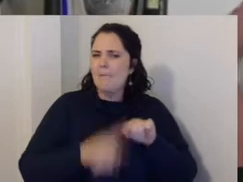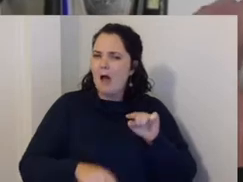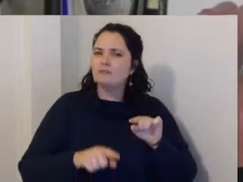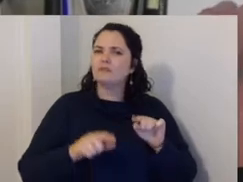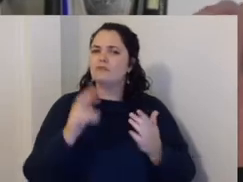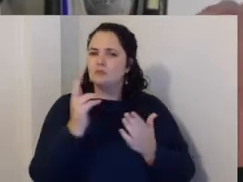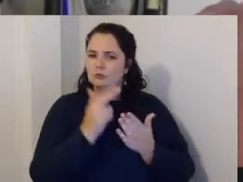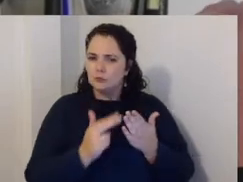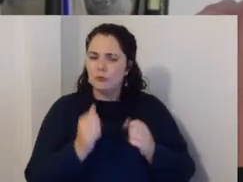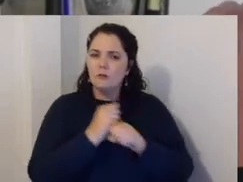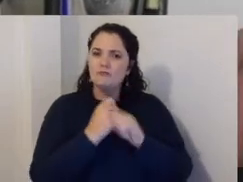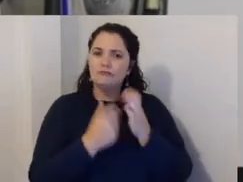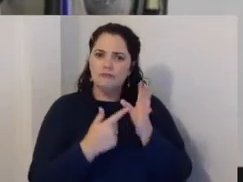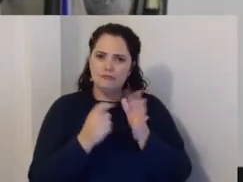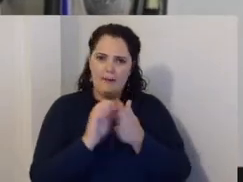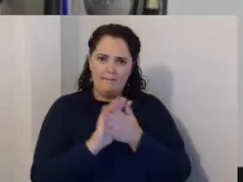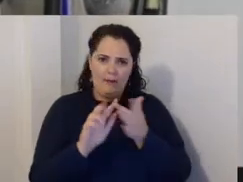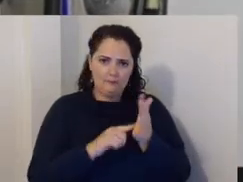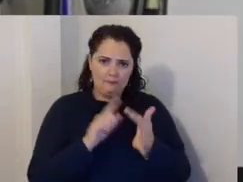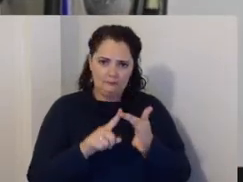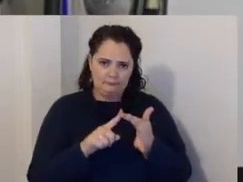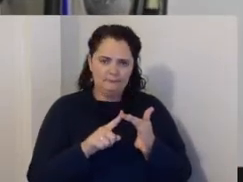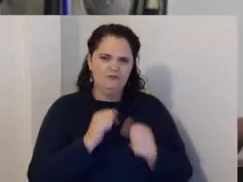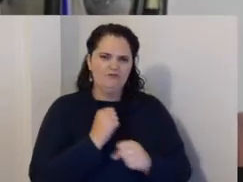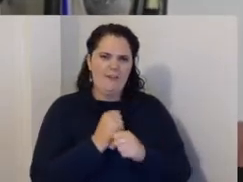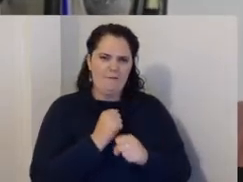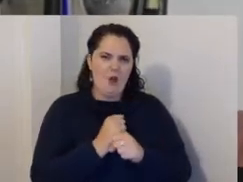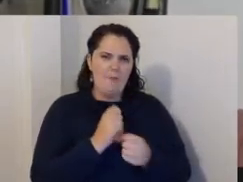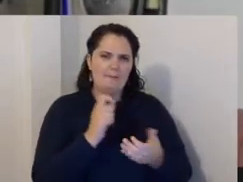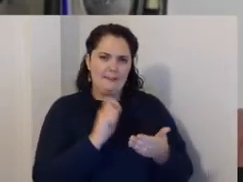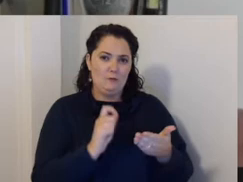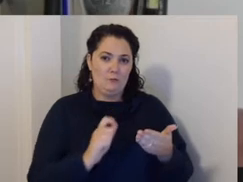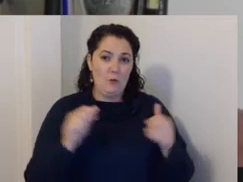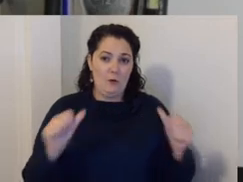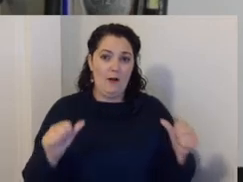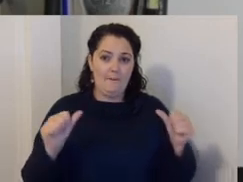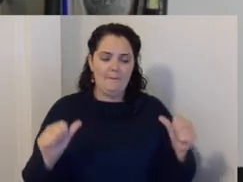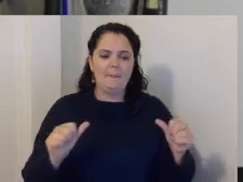graphite but I'll show you both methods okay let's begin with the graphite then and I'll move this a